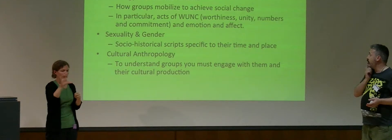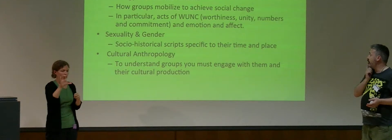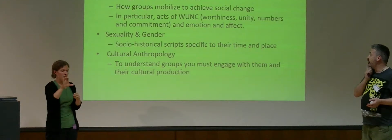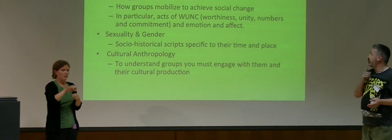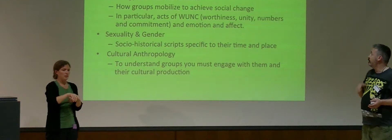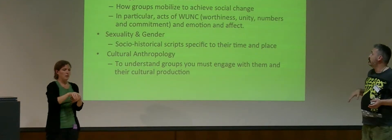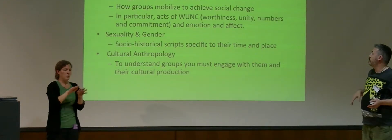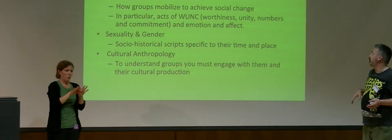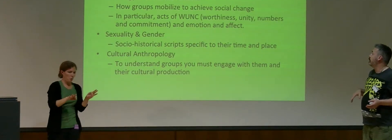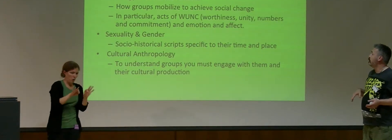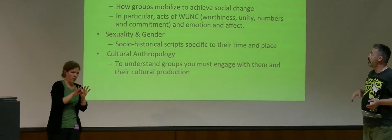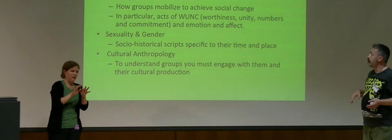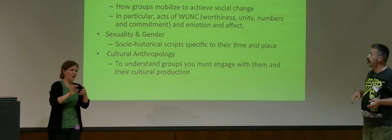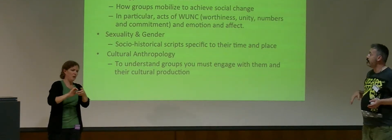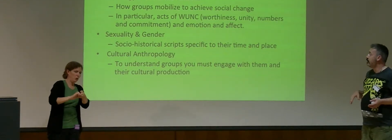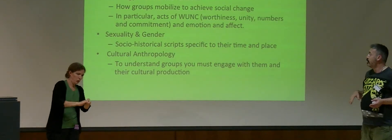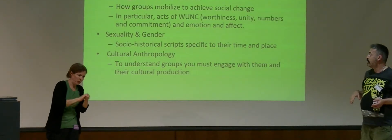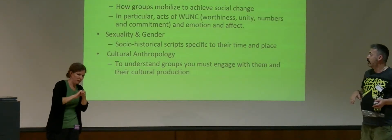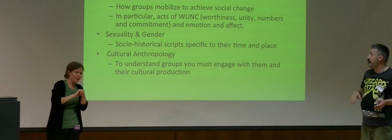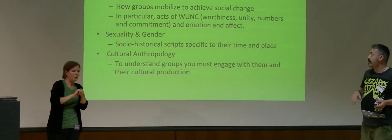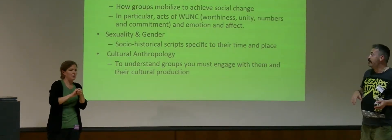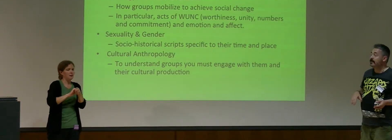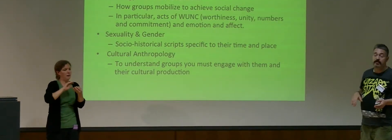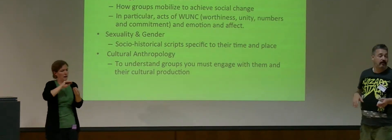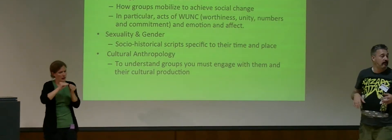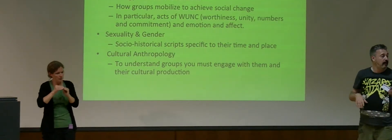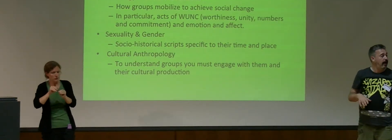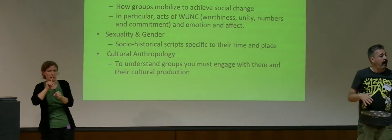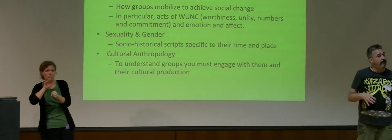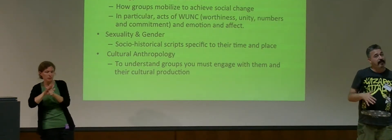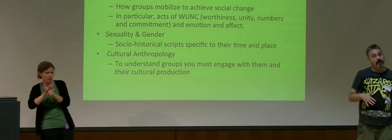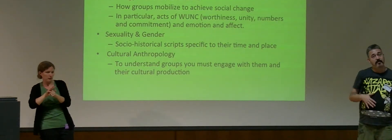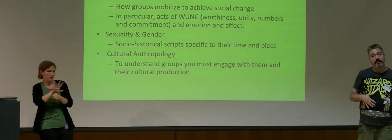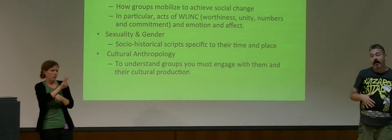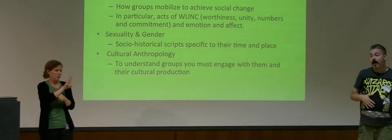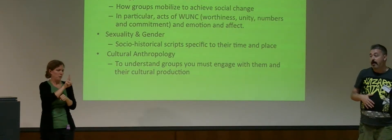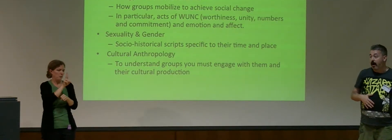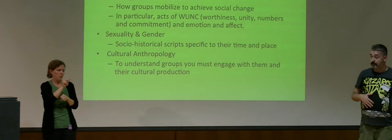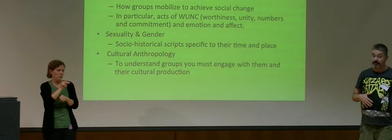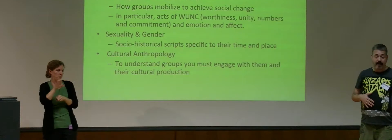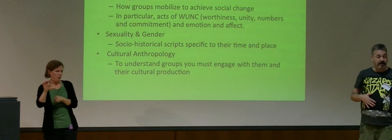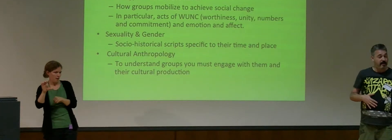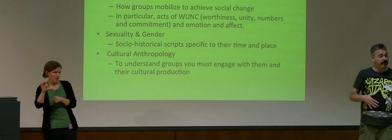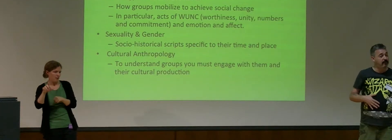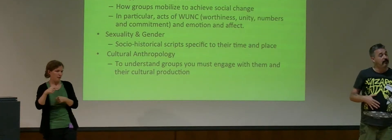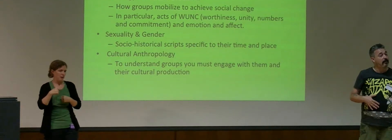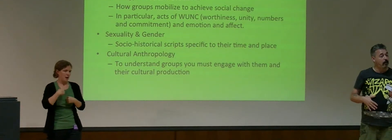Acts of worthiness, unity, numbers, commitment and because I – I’m a feminist,